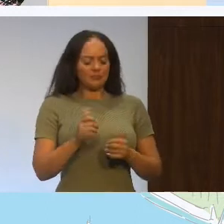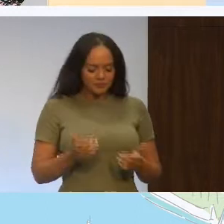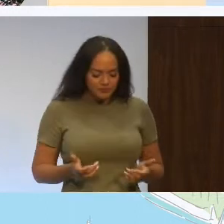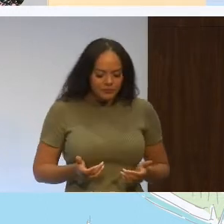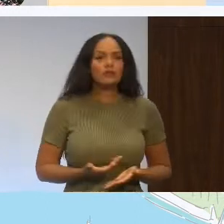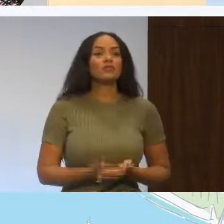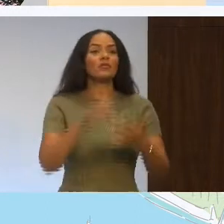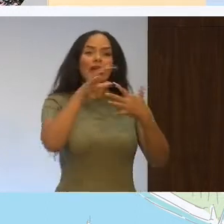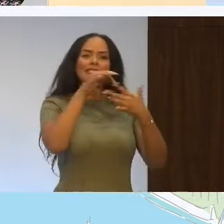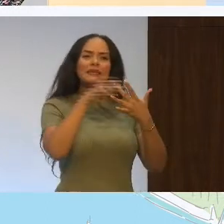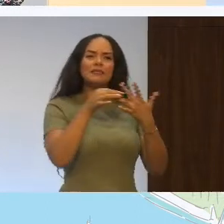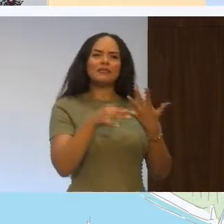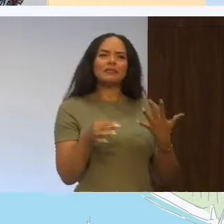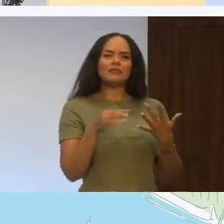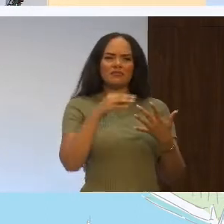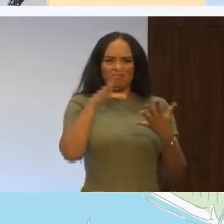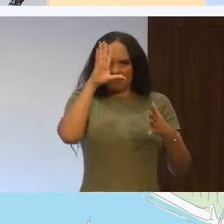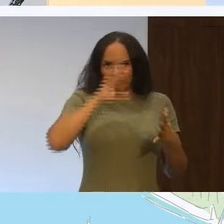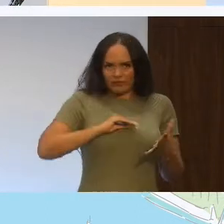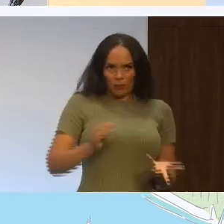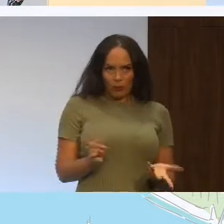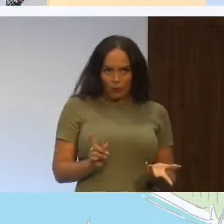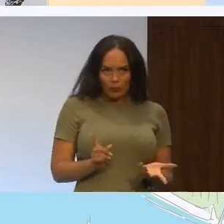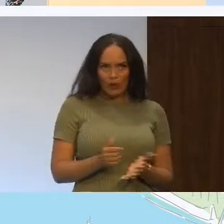they start early and they can persist after pain resolution